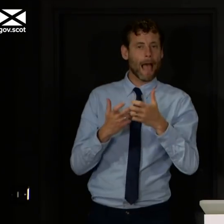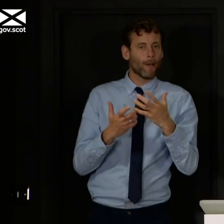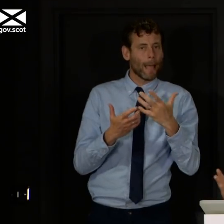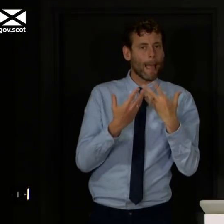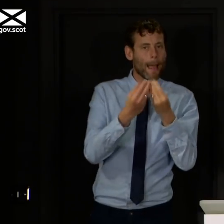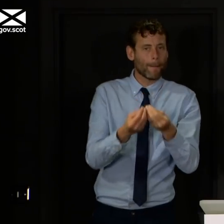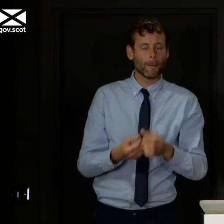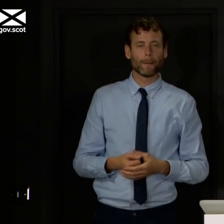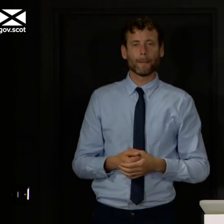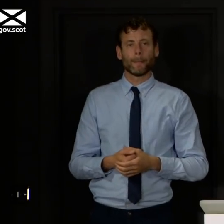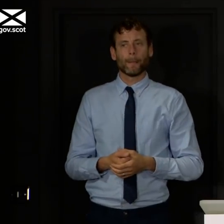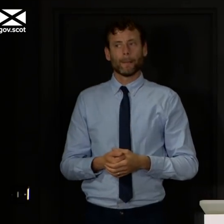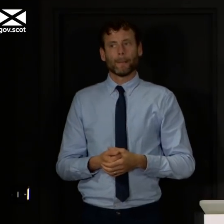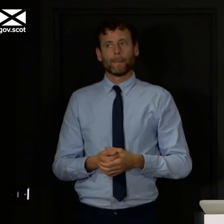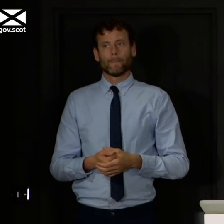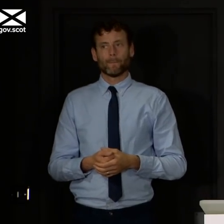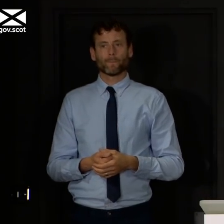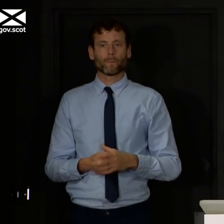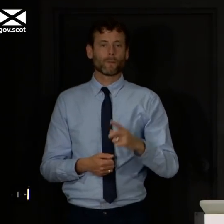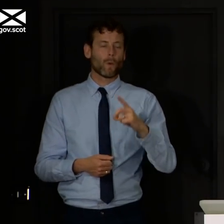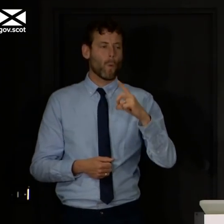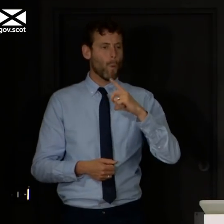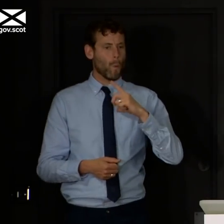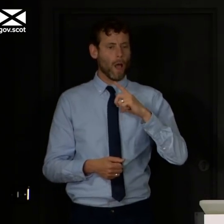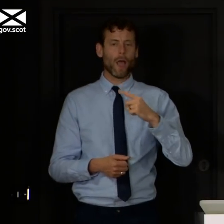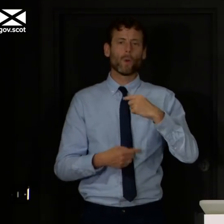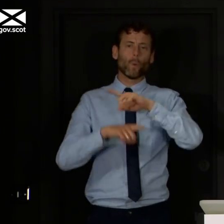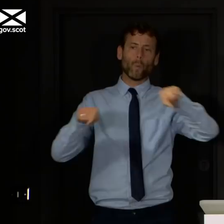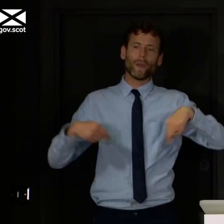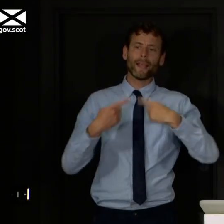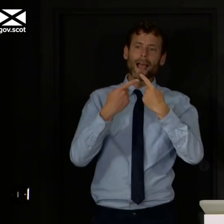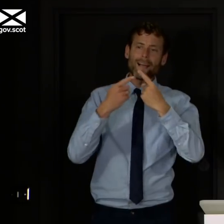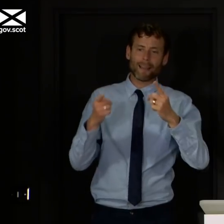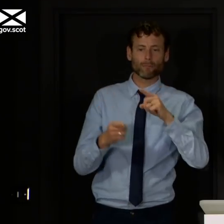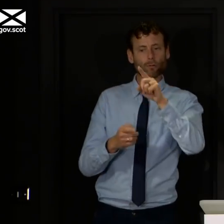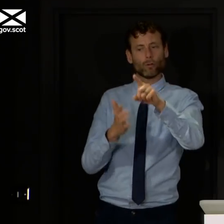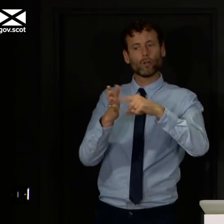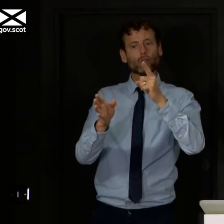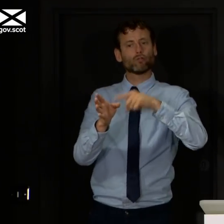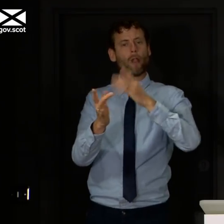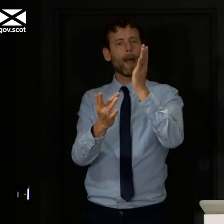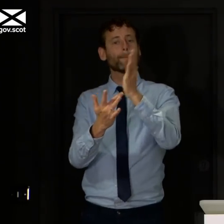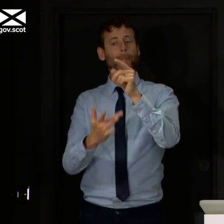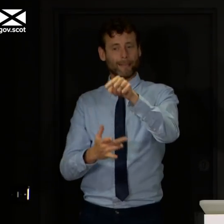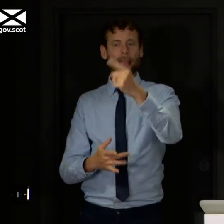that reason we gave an indicative start date for tourism yesterday, was to allow businesses